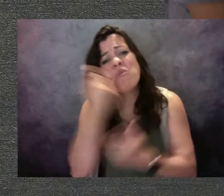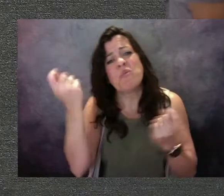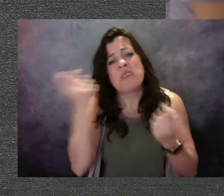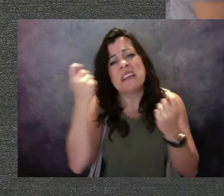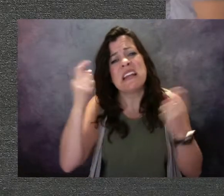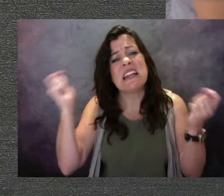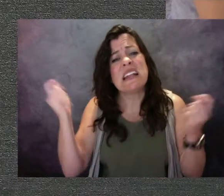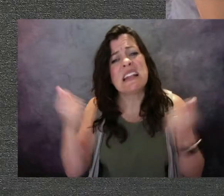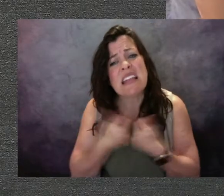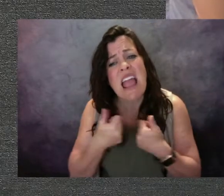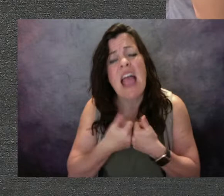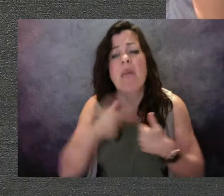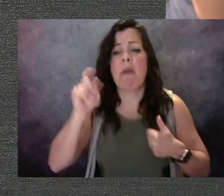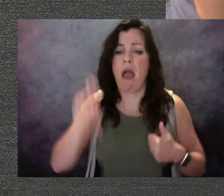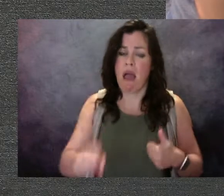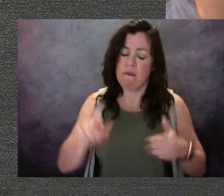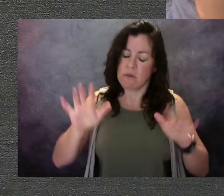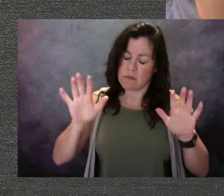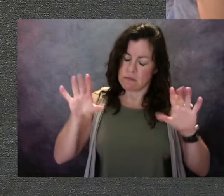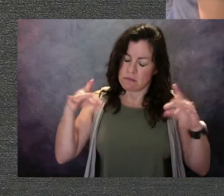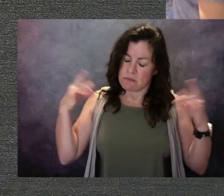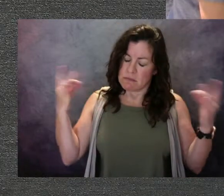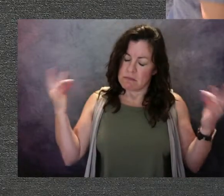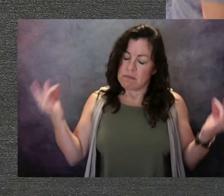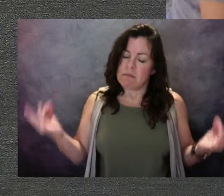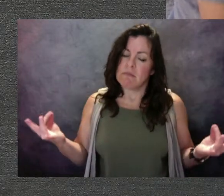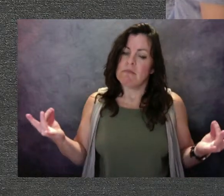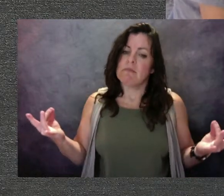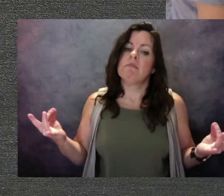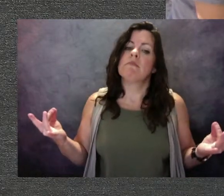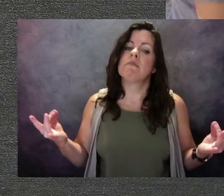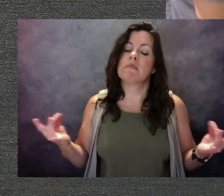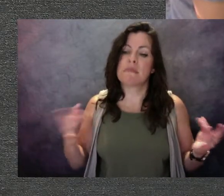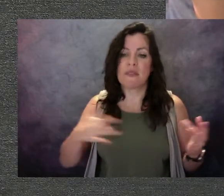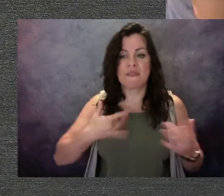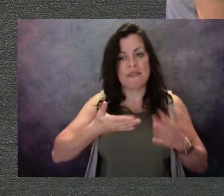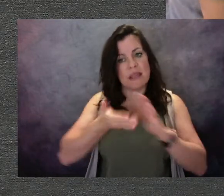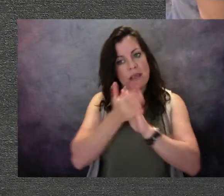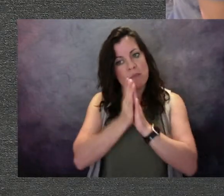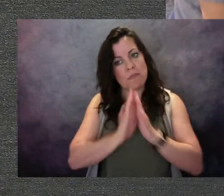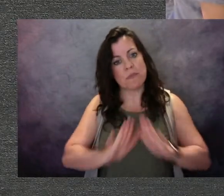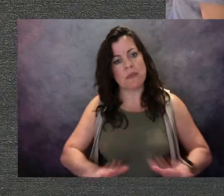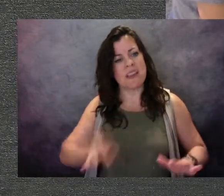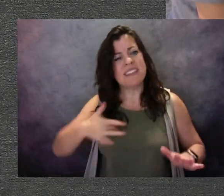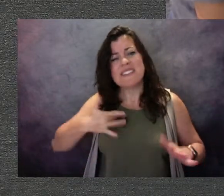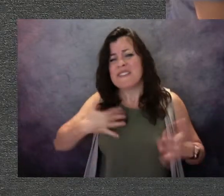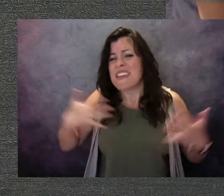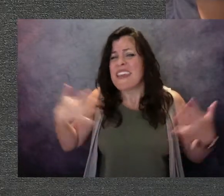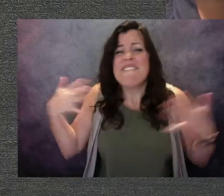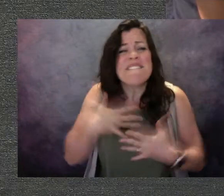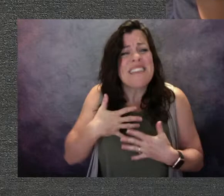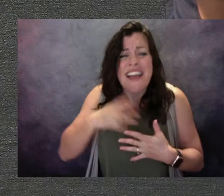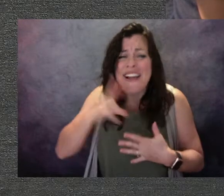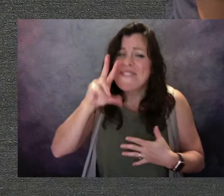It makes you feel peaceful when you feel, and when you feel peaceful, you feel fearless like you can do anything,